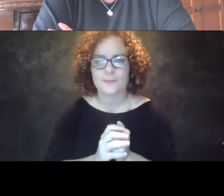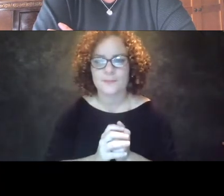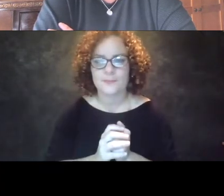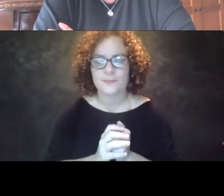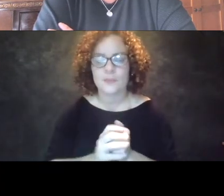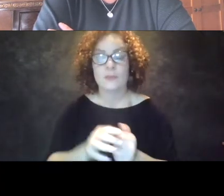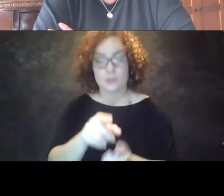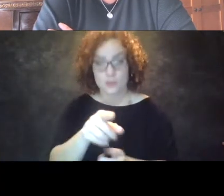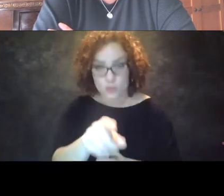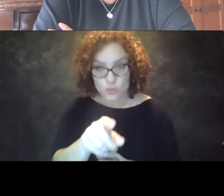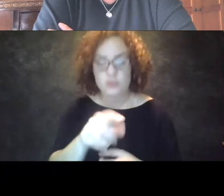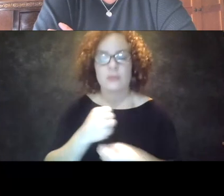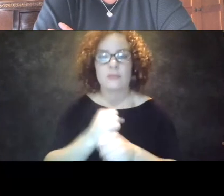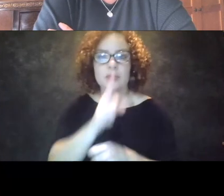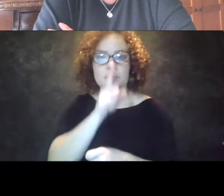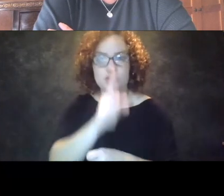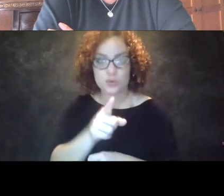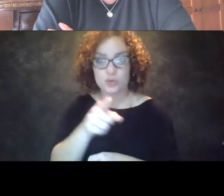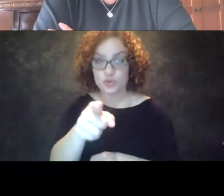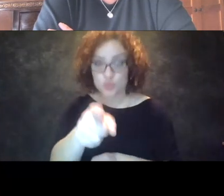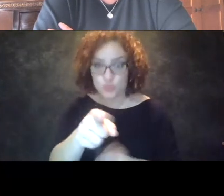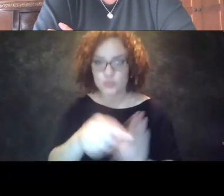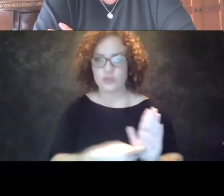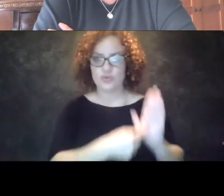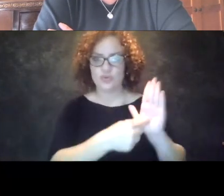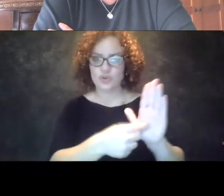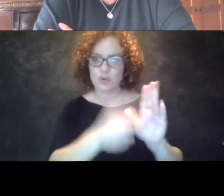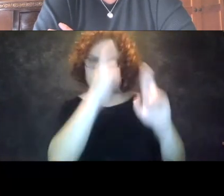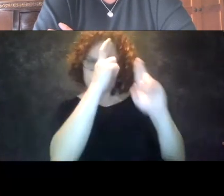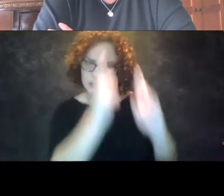Making sure that you're demonstrating with a high level of respect for the student and